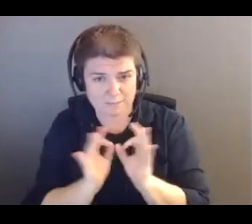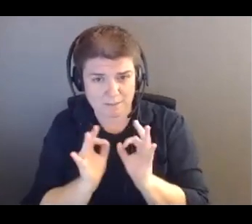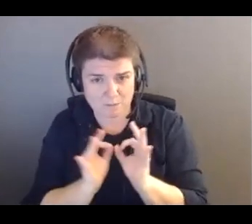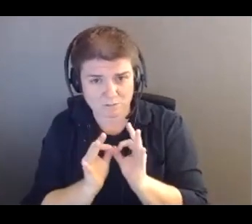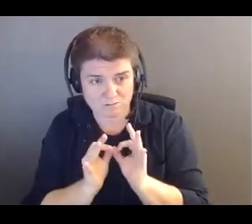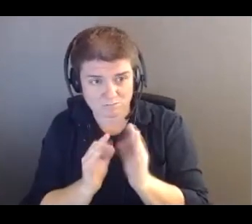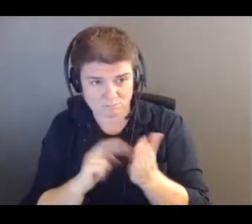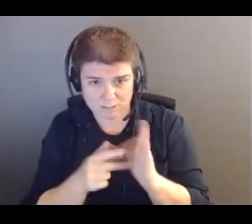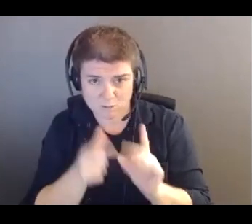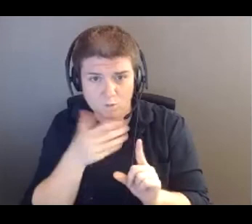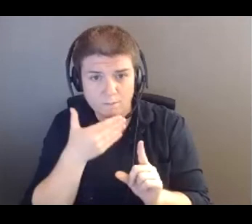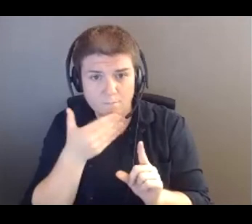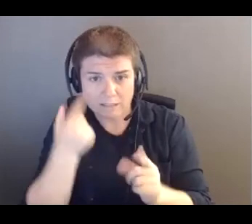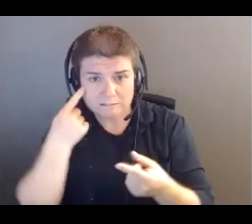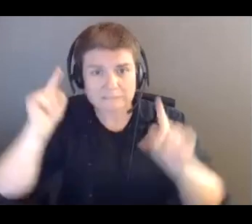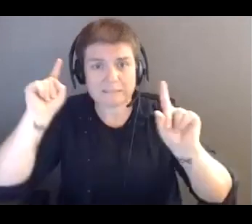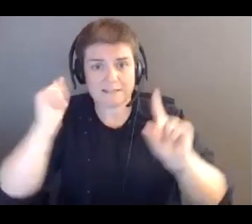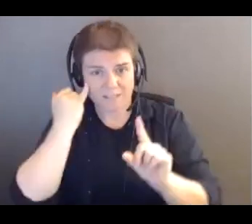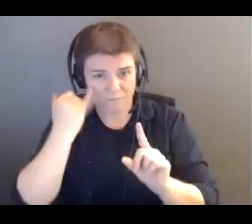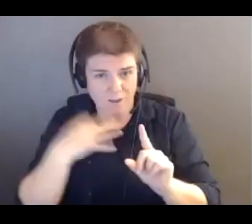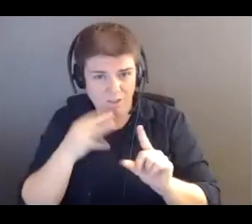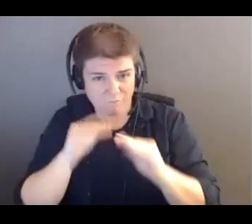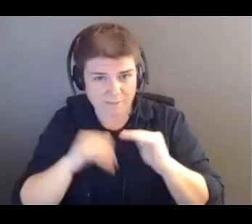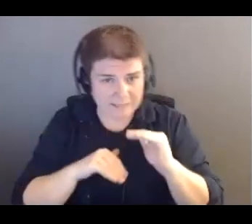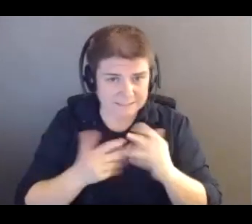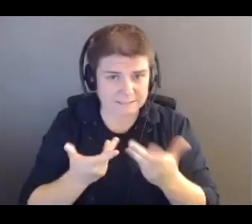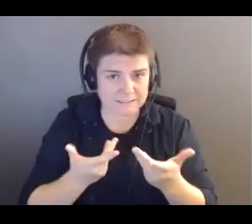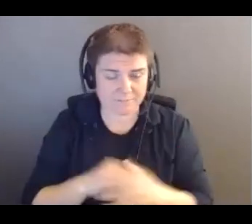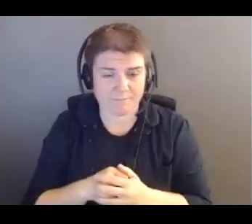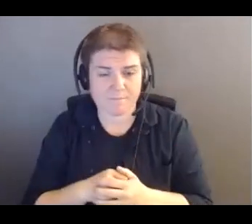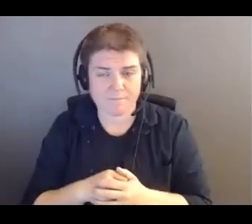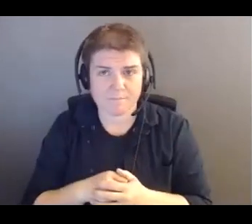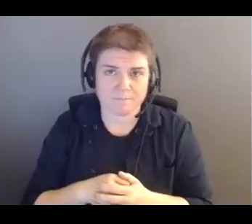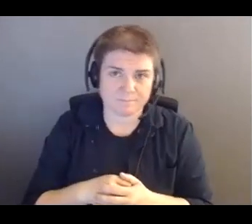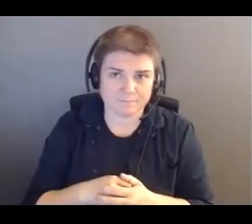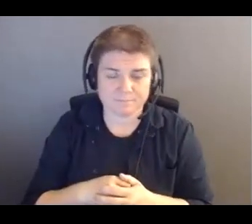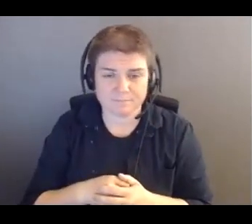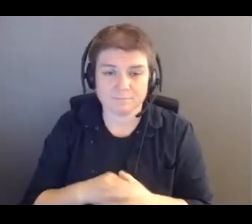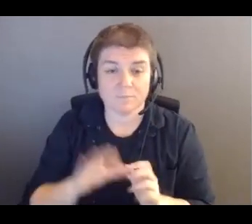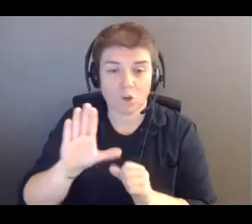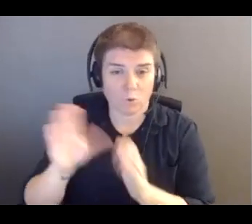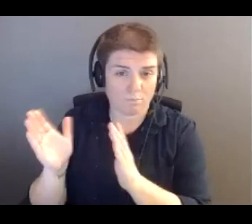chance for success if I apply for less?" Your planning will not be as strong if you start